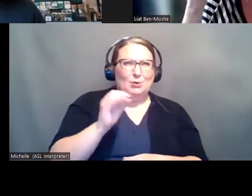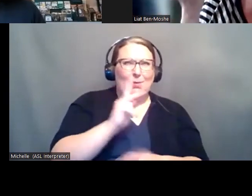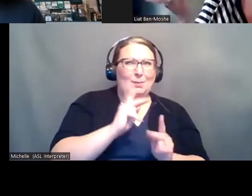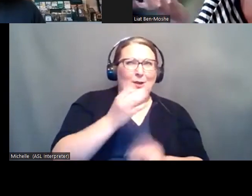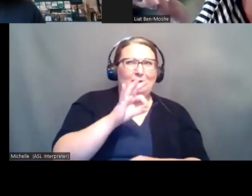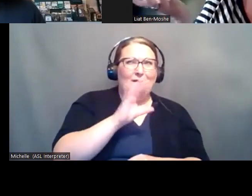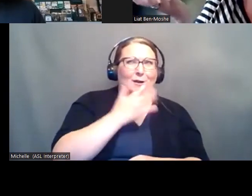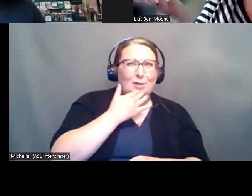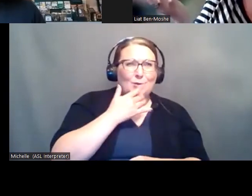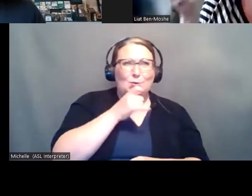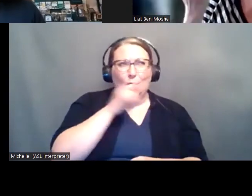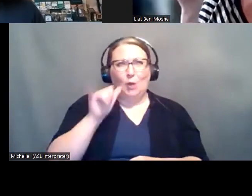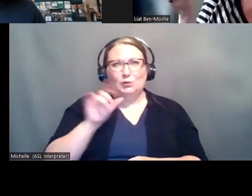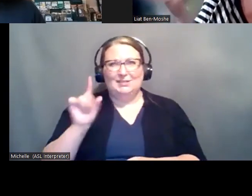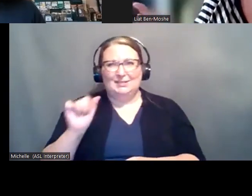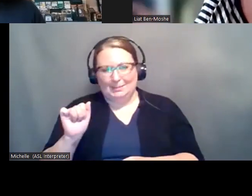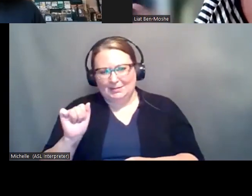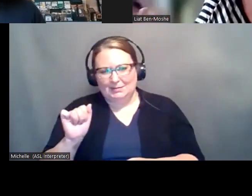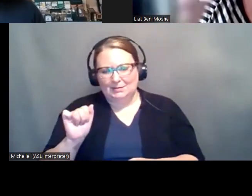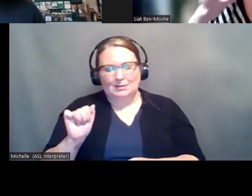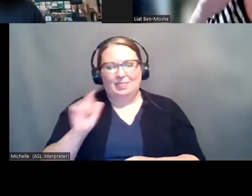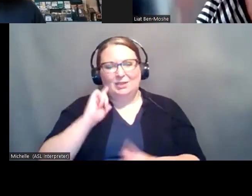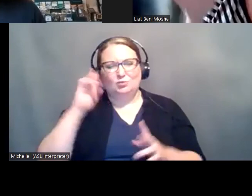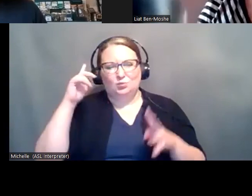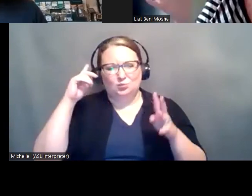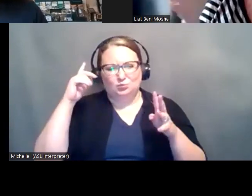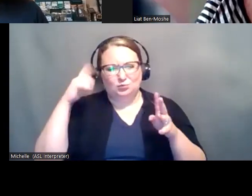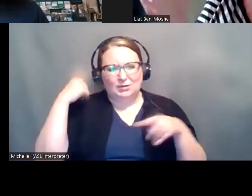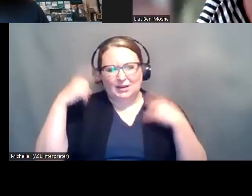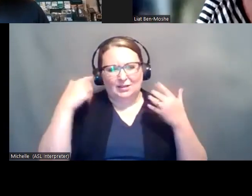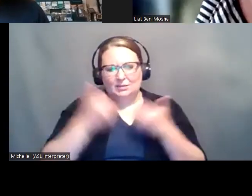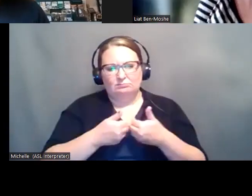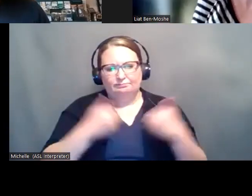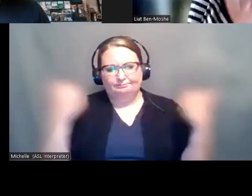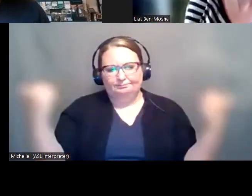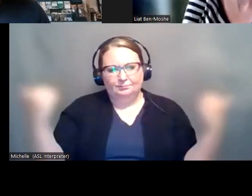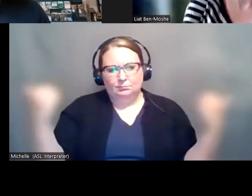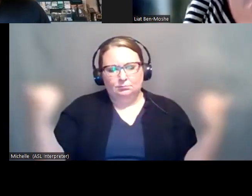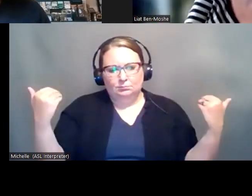or something like that. That is so ridiculous, that didn't even kind of factor